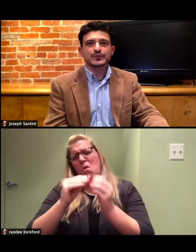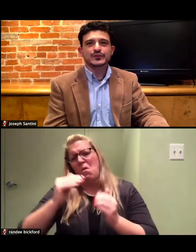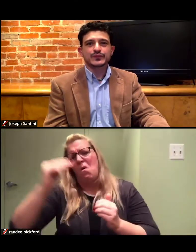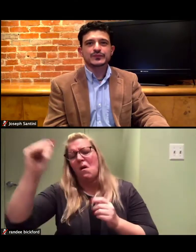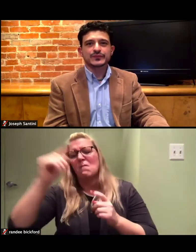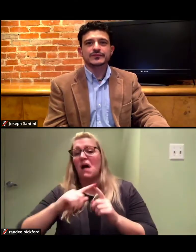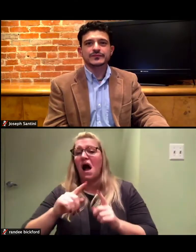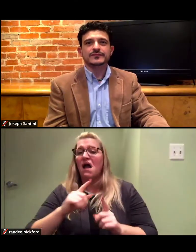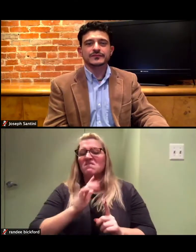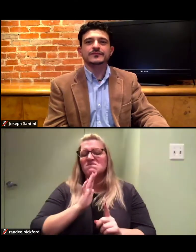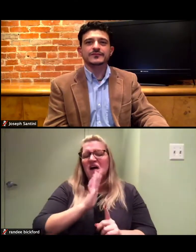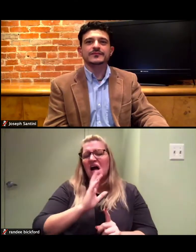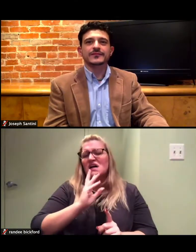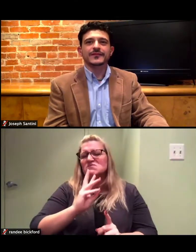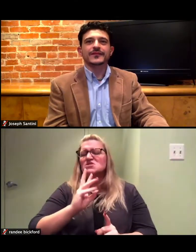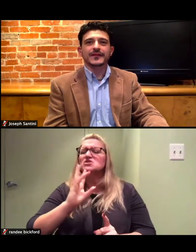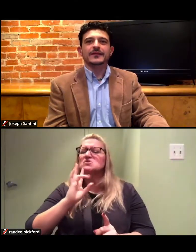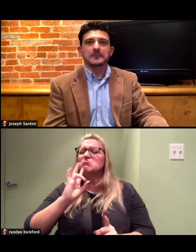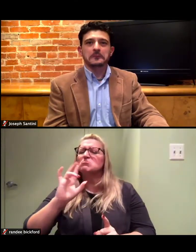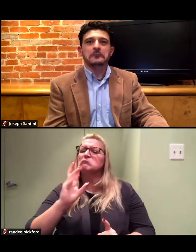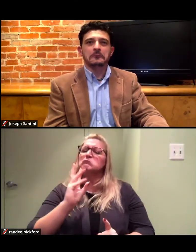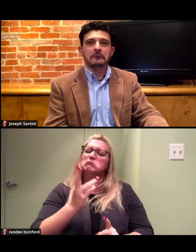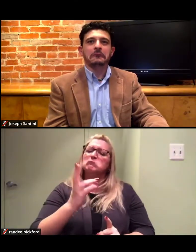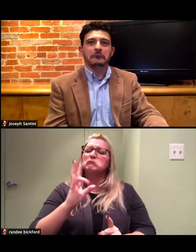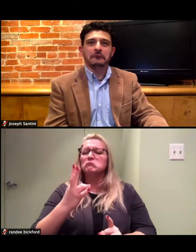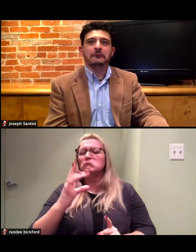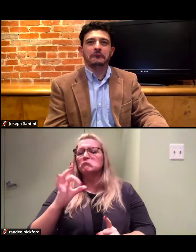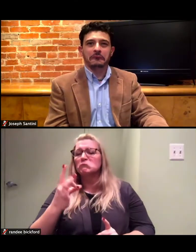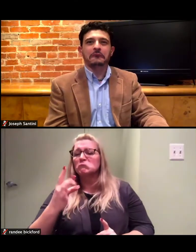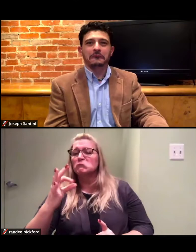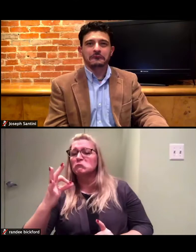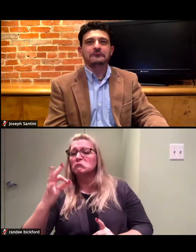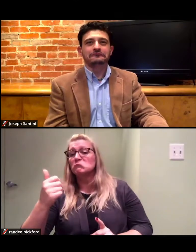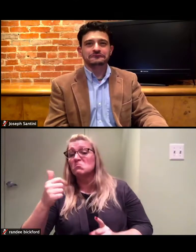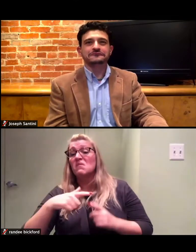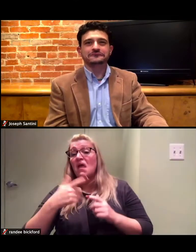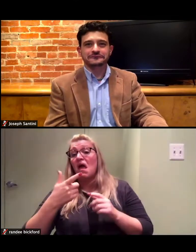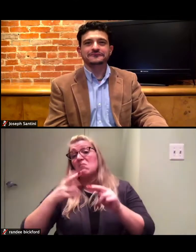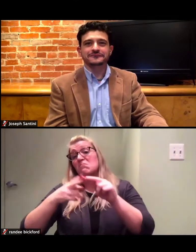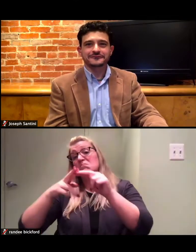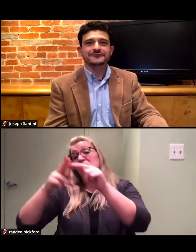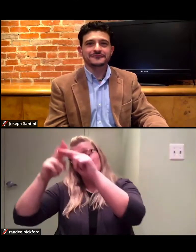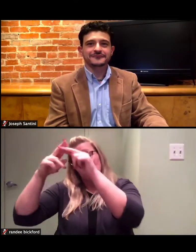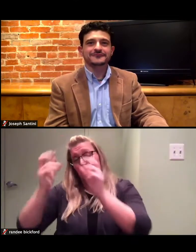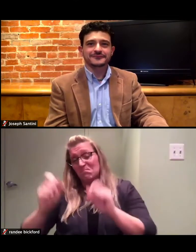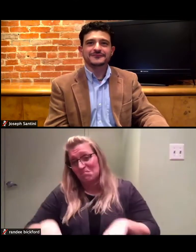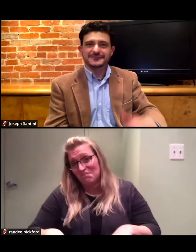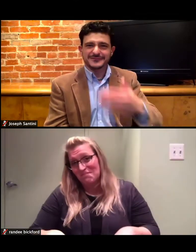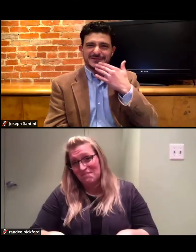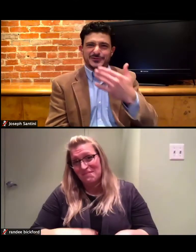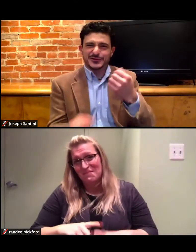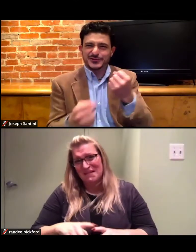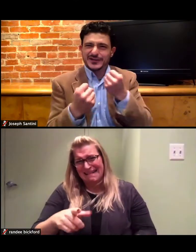As they get older you can obviously give them more. But as they're five, six, seven, eight, nine, 10 years old, you want to increase the amount